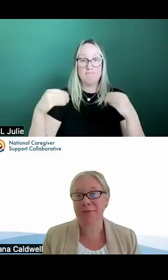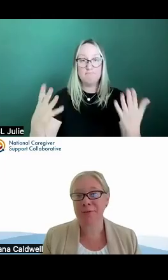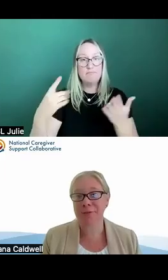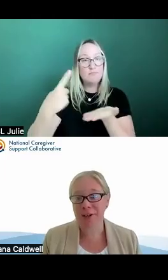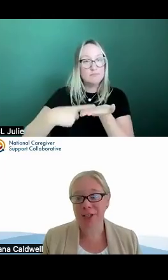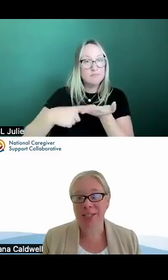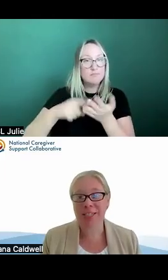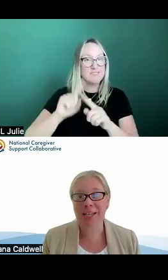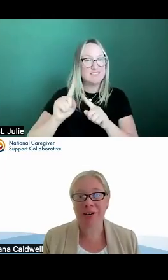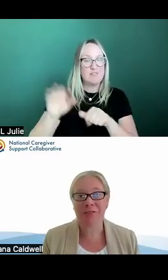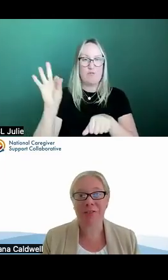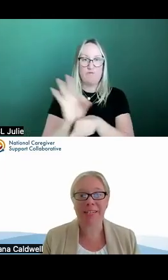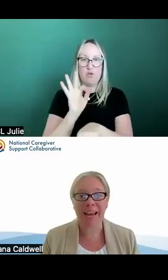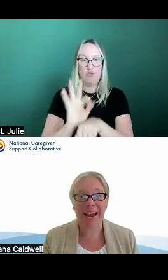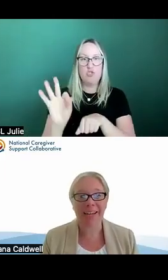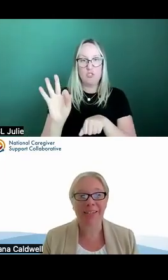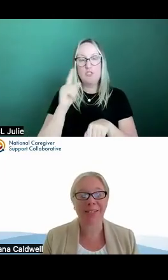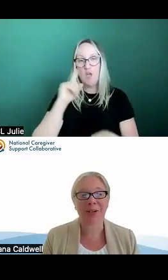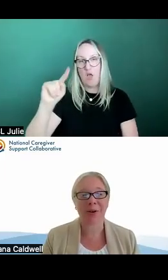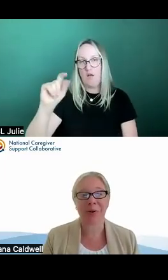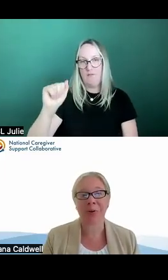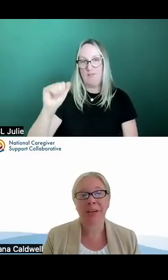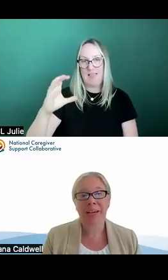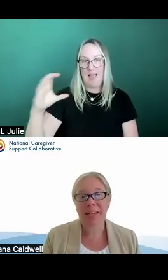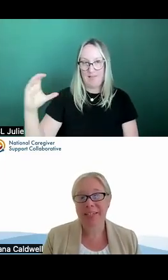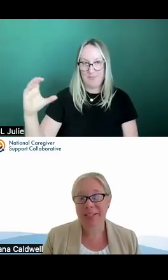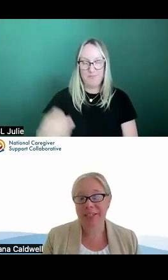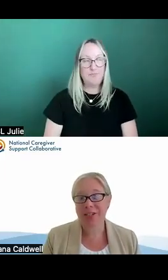different functions of the TACC. So, in addition